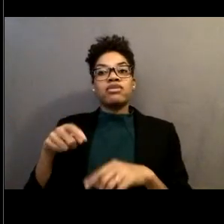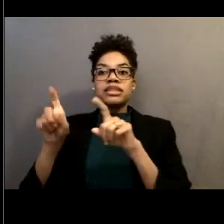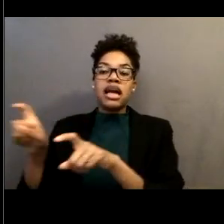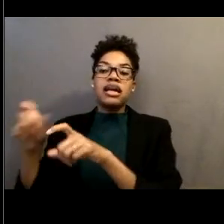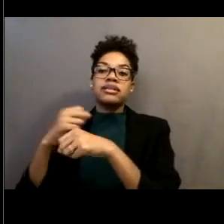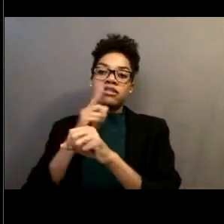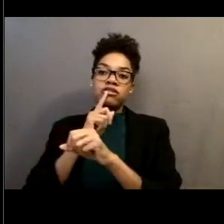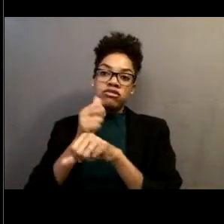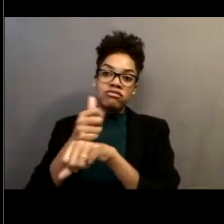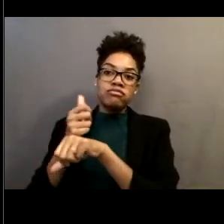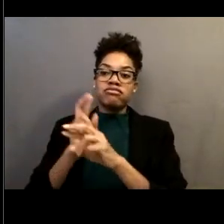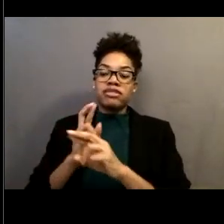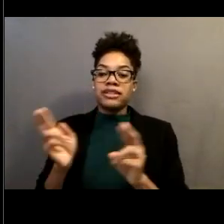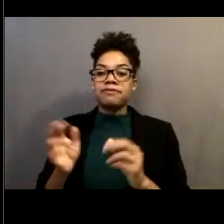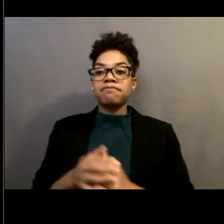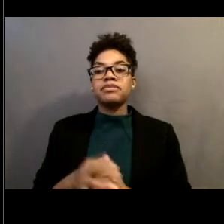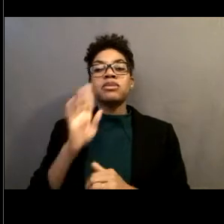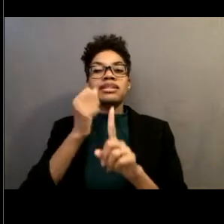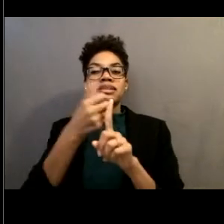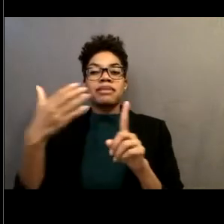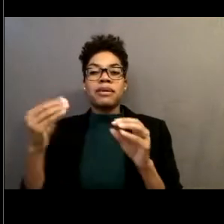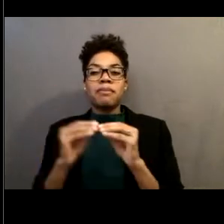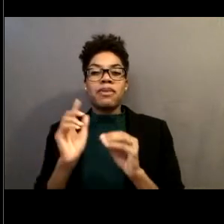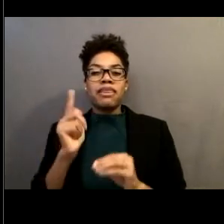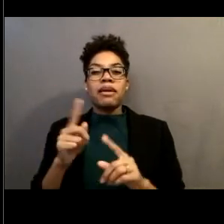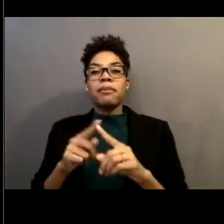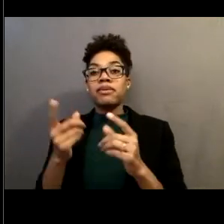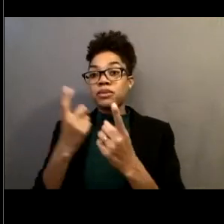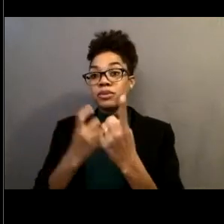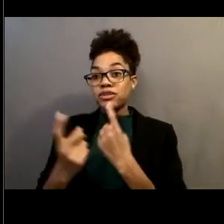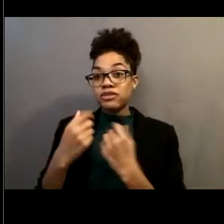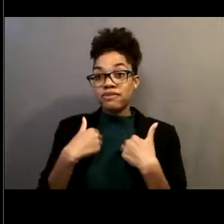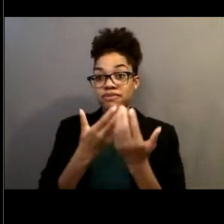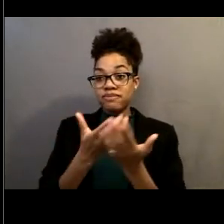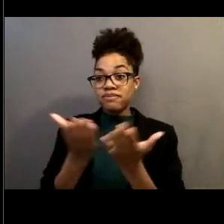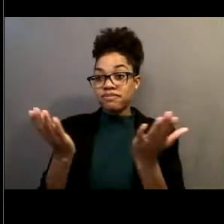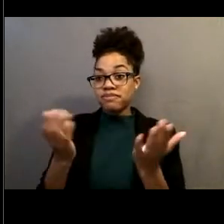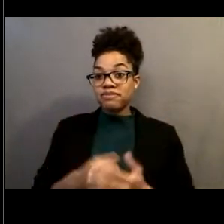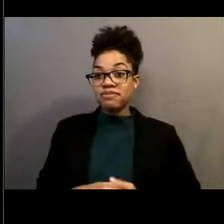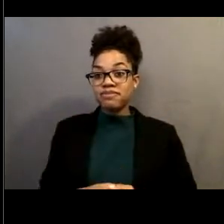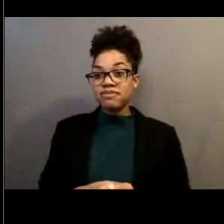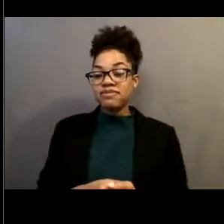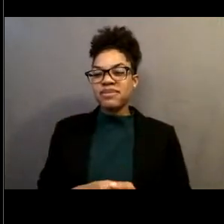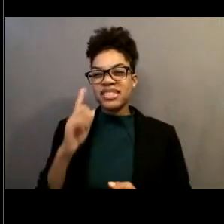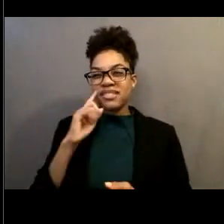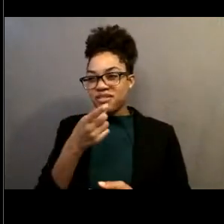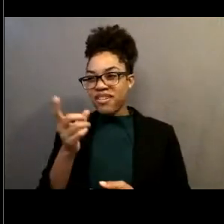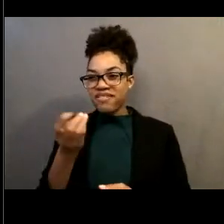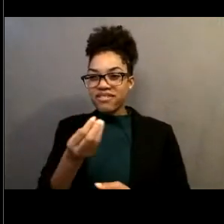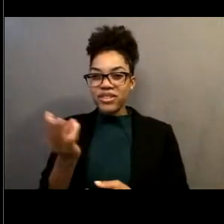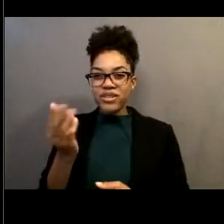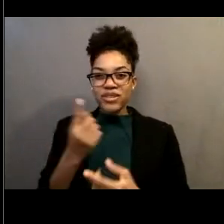about what you see here a little bit later, right. I bet you there's a couple of questions about what it takes to launch a rocket.